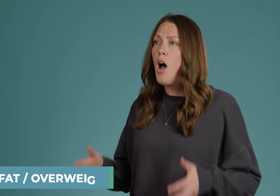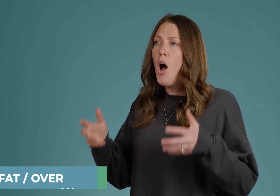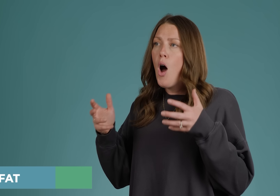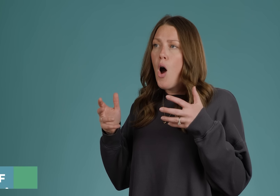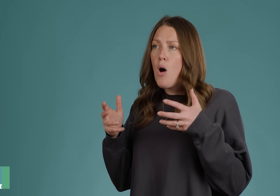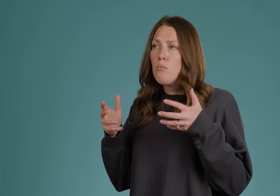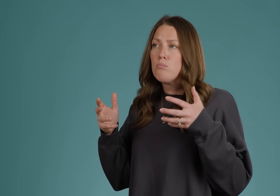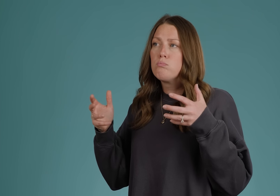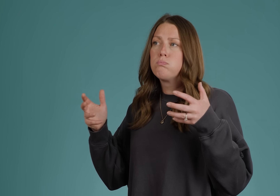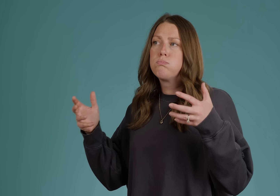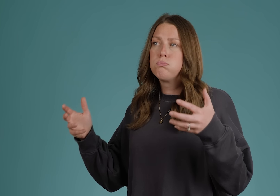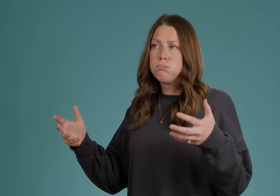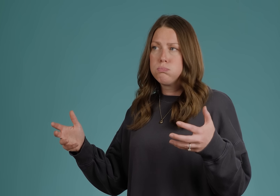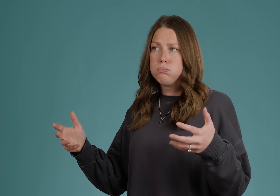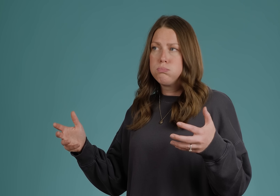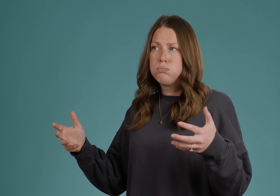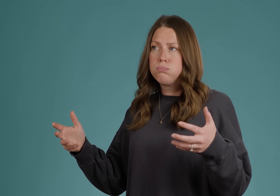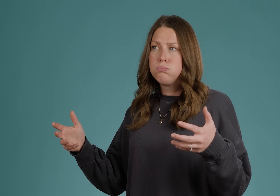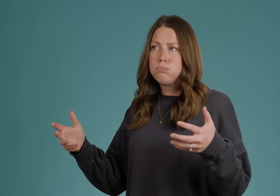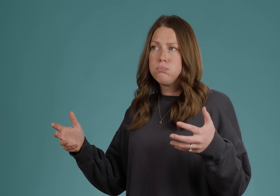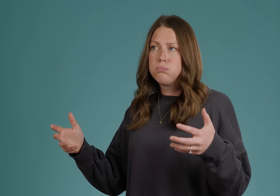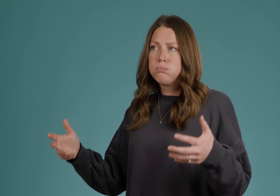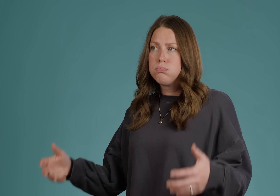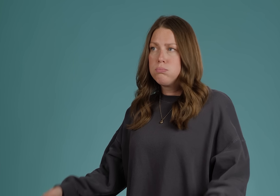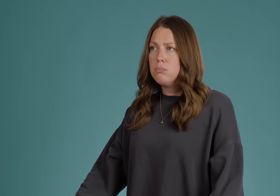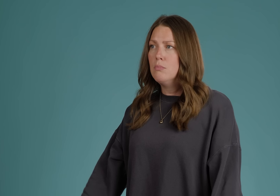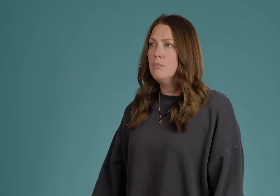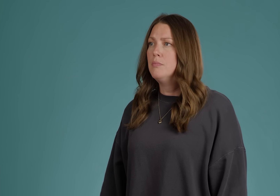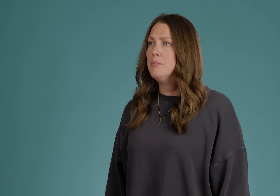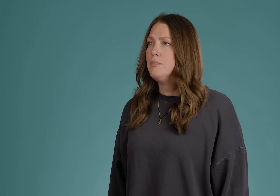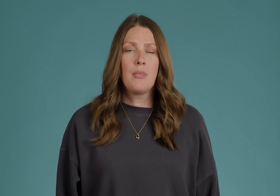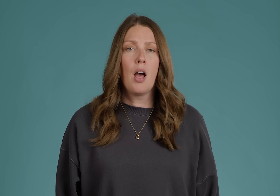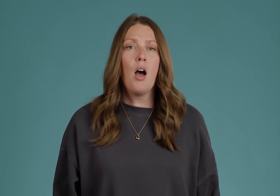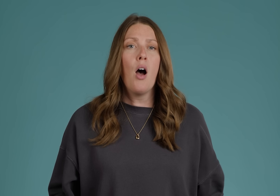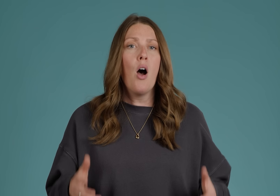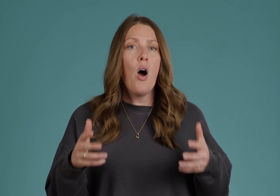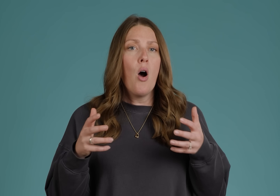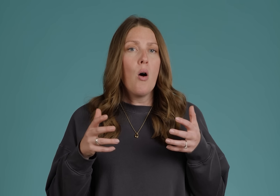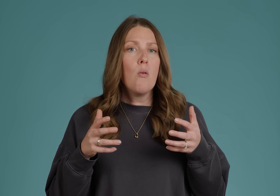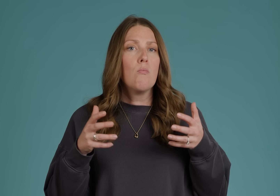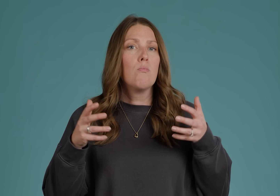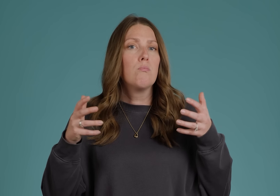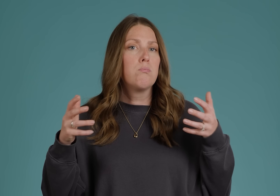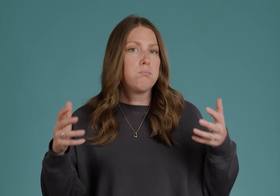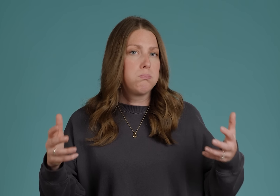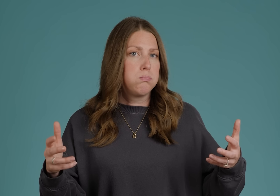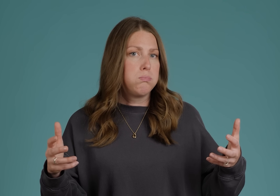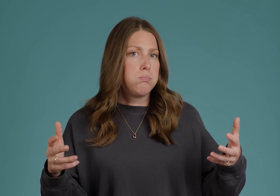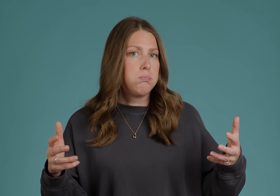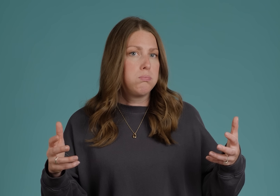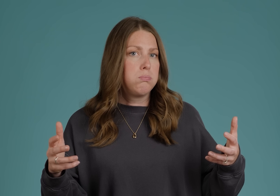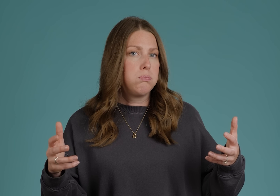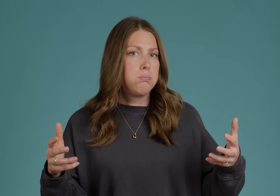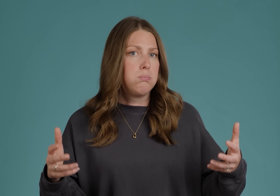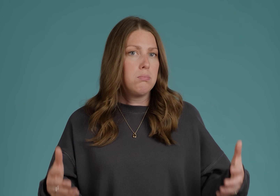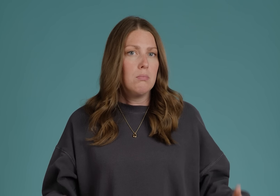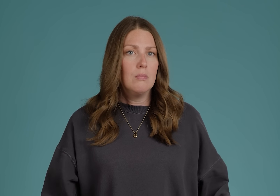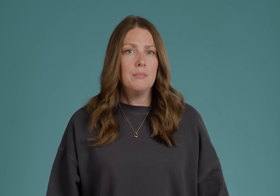You have these bean shaped hands representing the size And then with it your face will